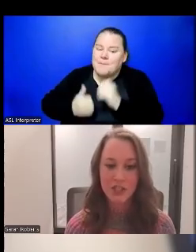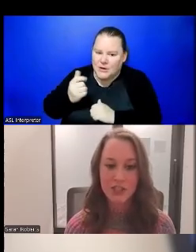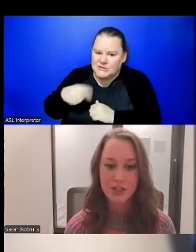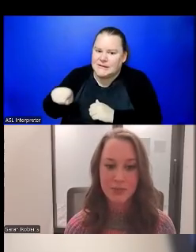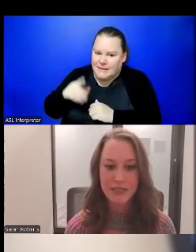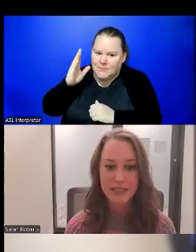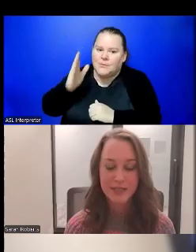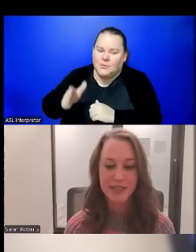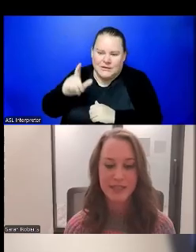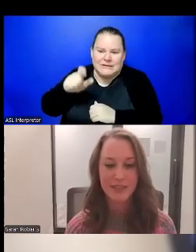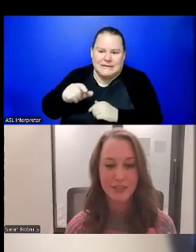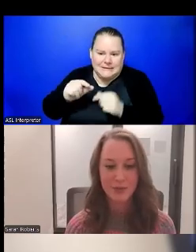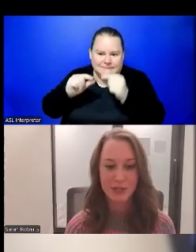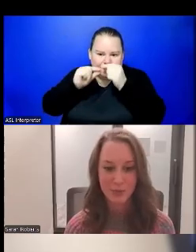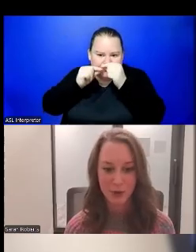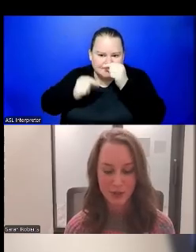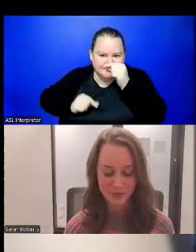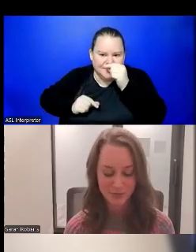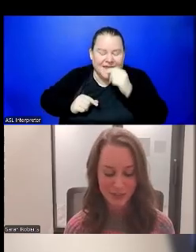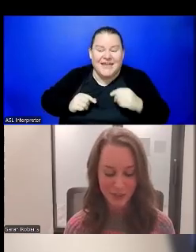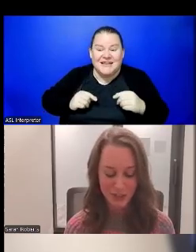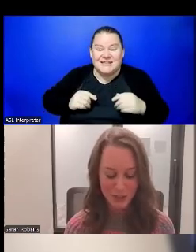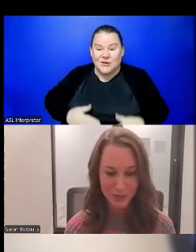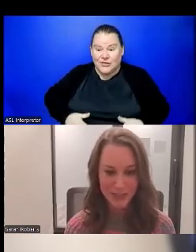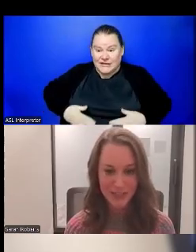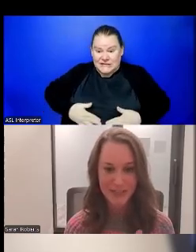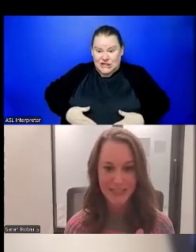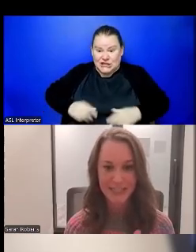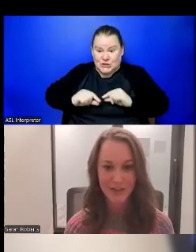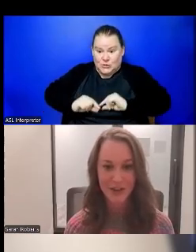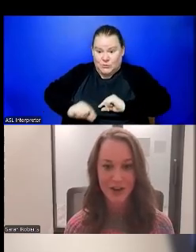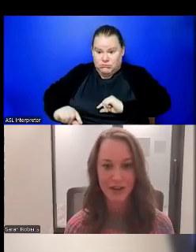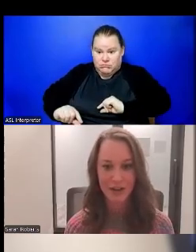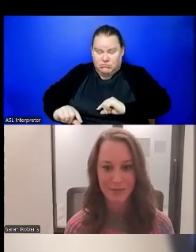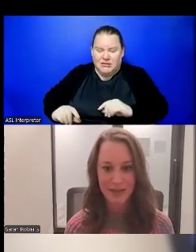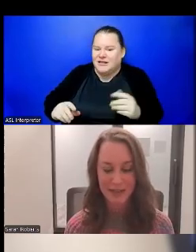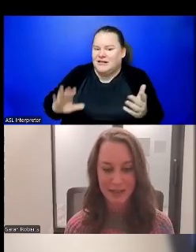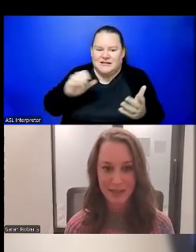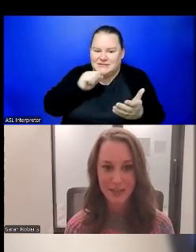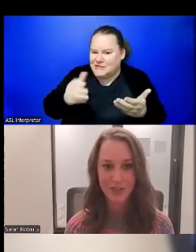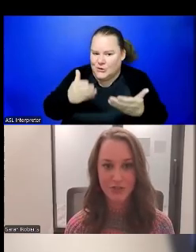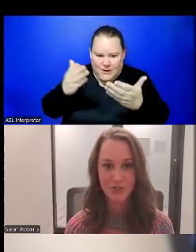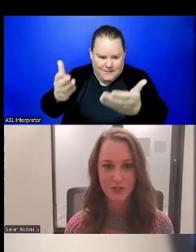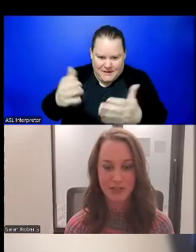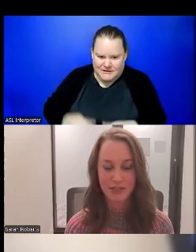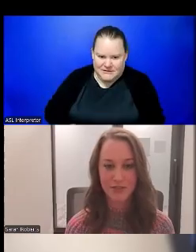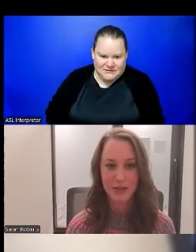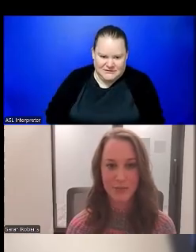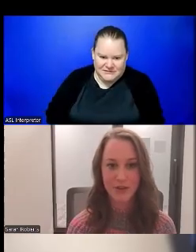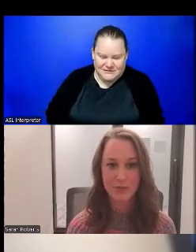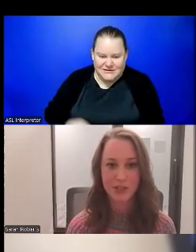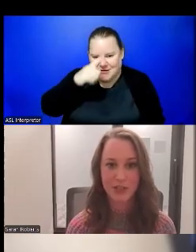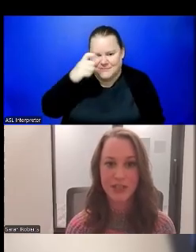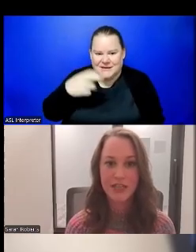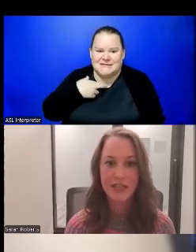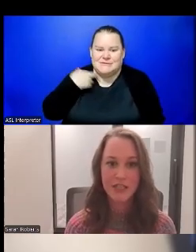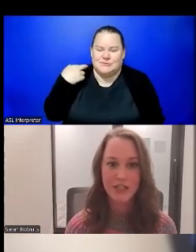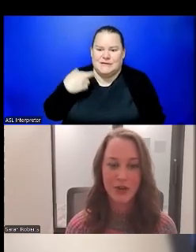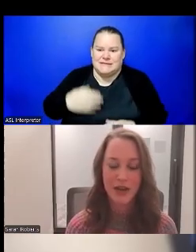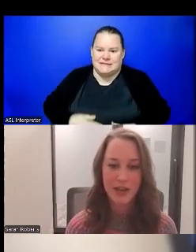G tube placement, and this is really important. G2 placement is not recommended due to the risk of stomach rupture. So